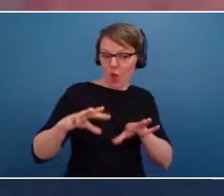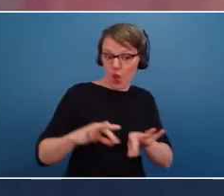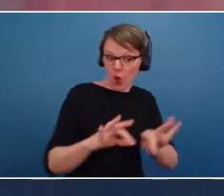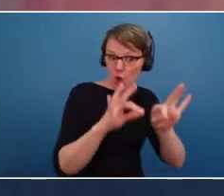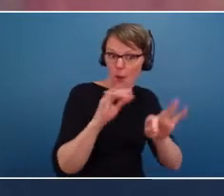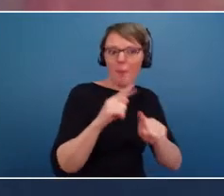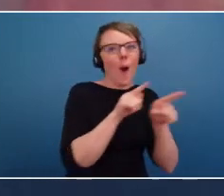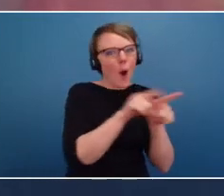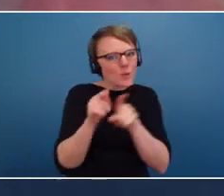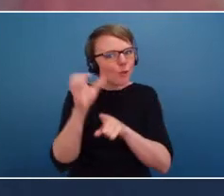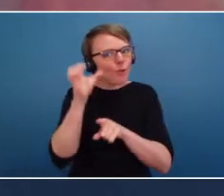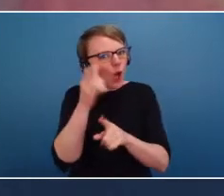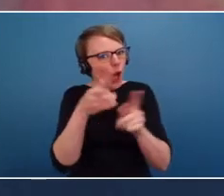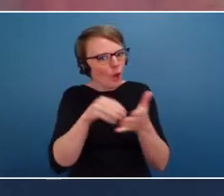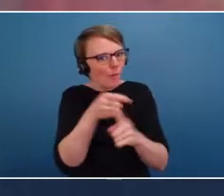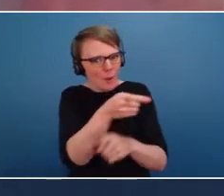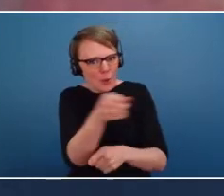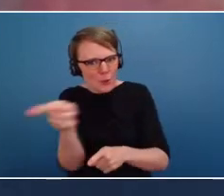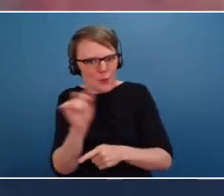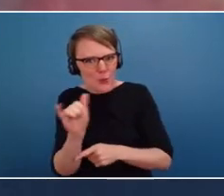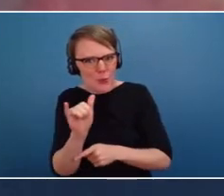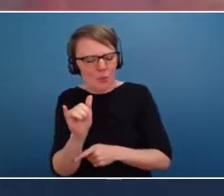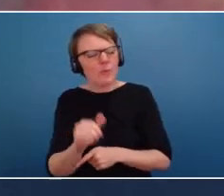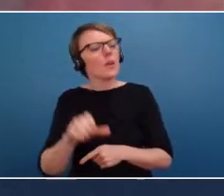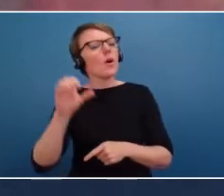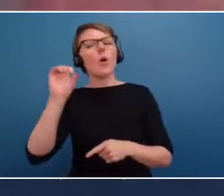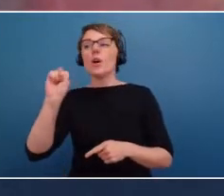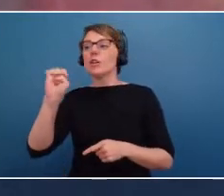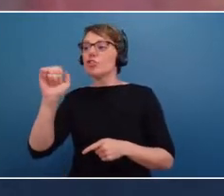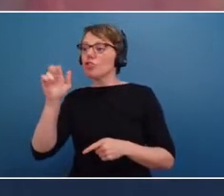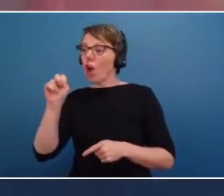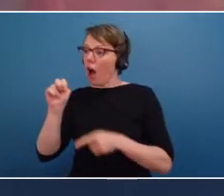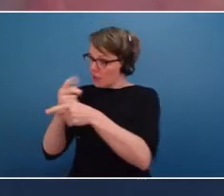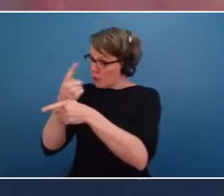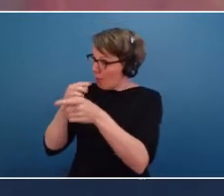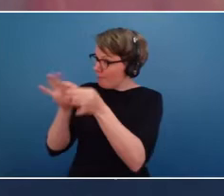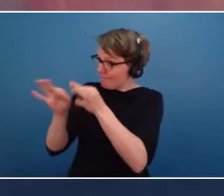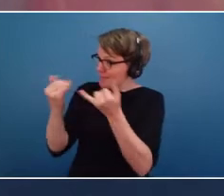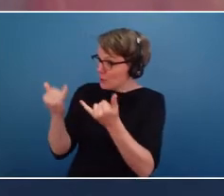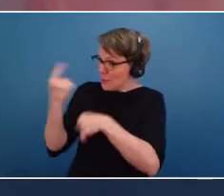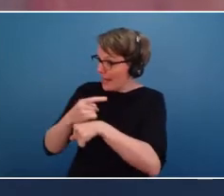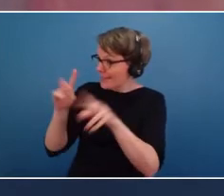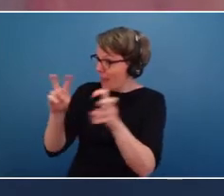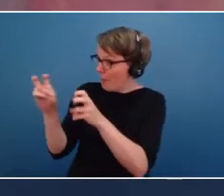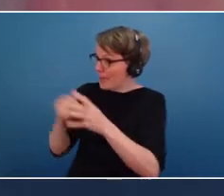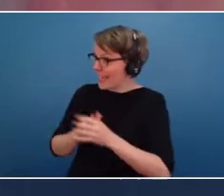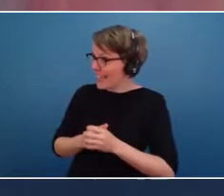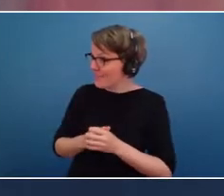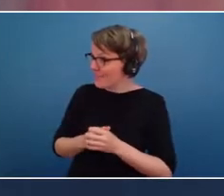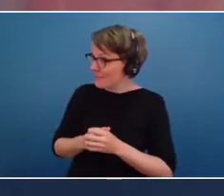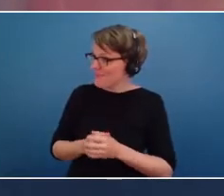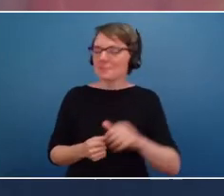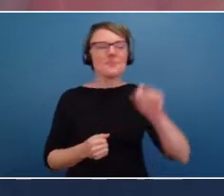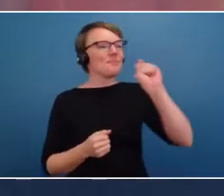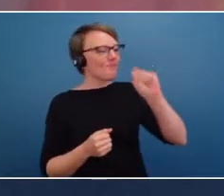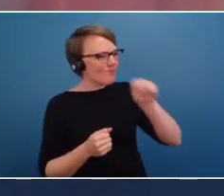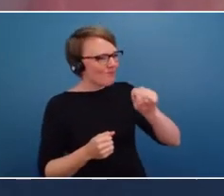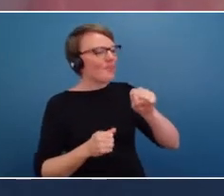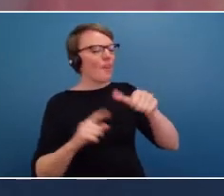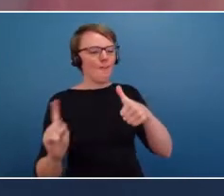So, Sean, would you tell us a bit about the topic for today? Absolutely. So, I’ll first talk a little bit about the structure for today.